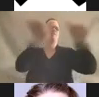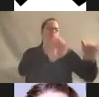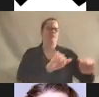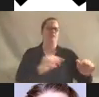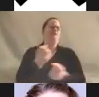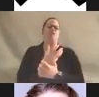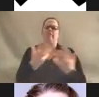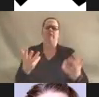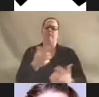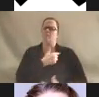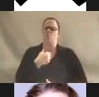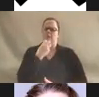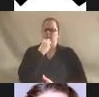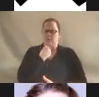that we care about in our communities.